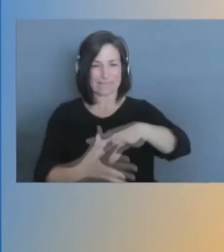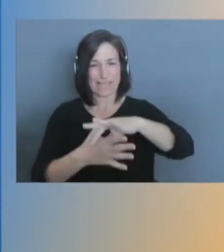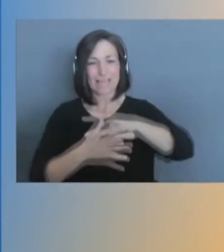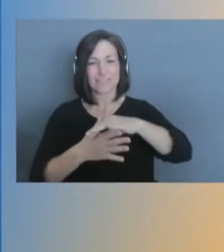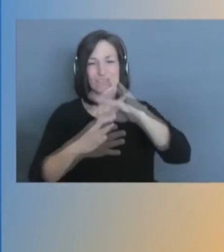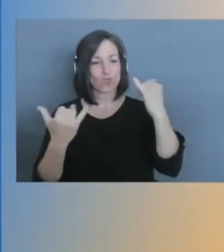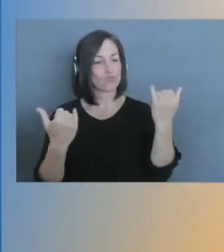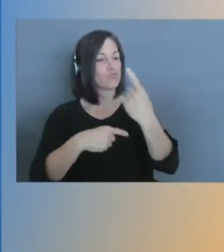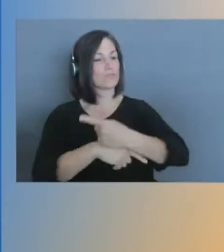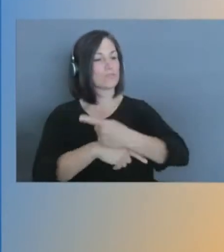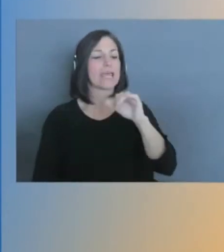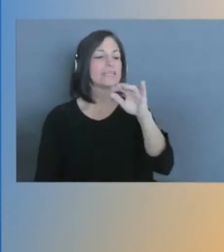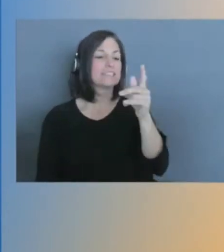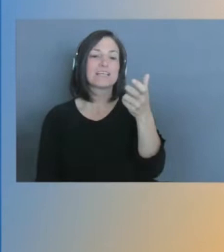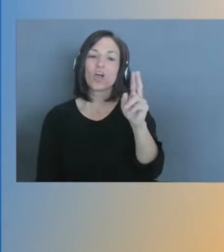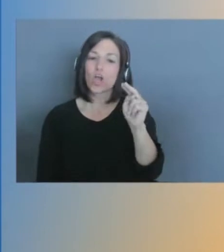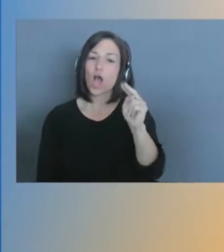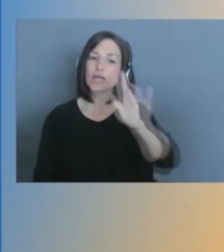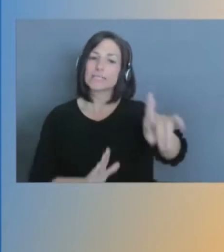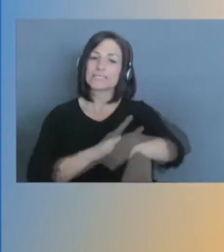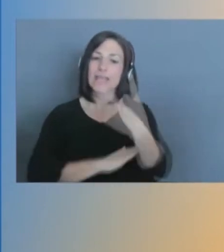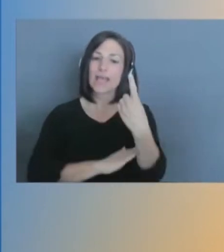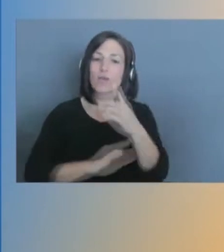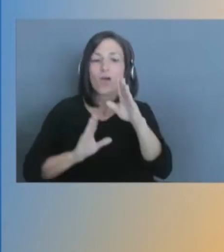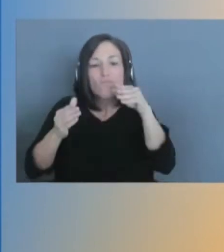we will focus on decarbonization and water efficiency.